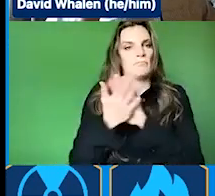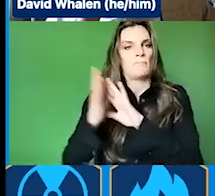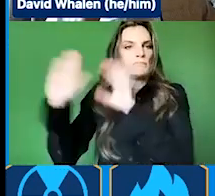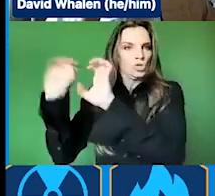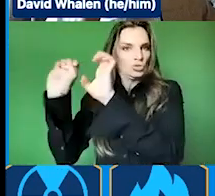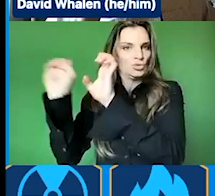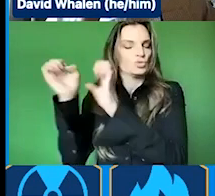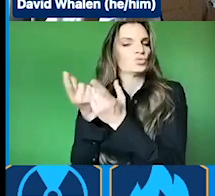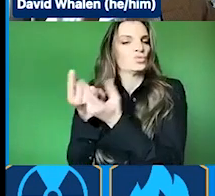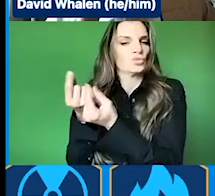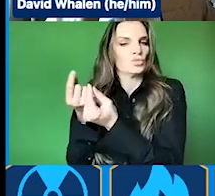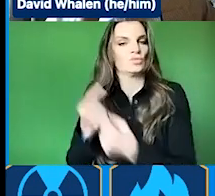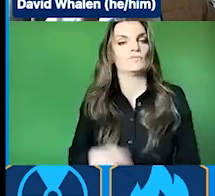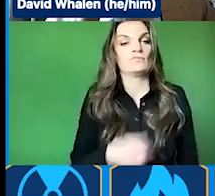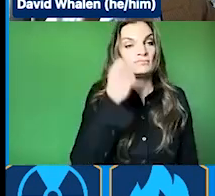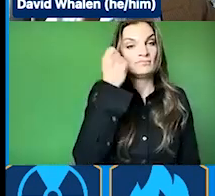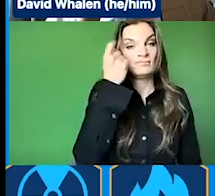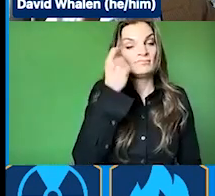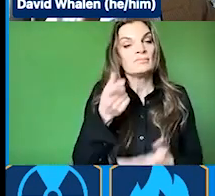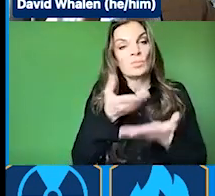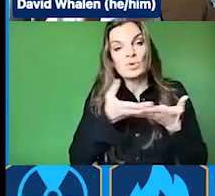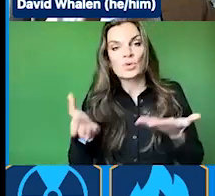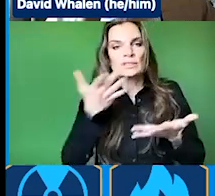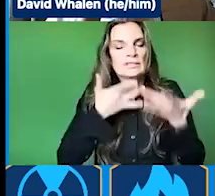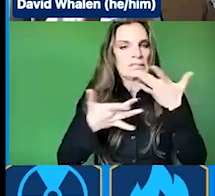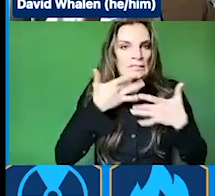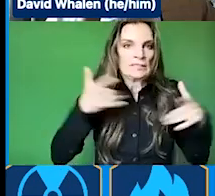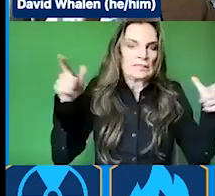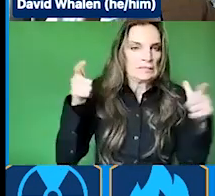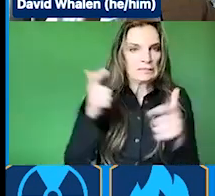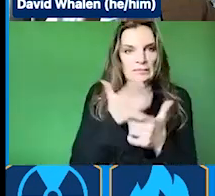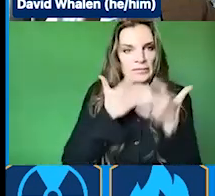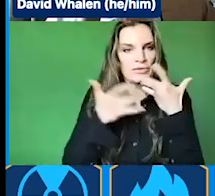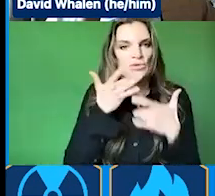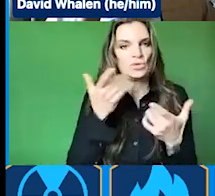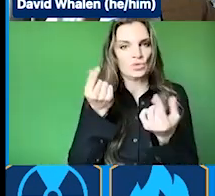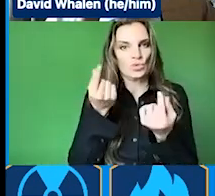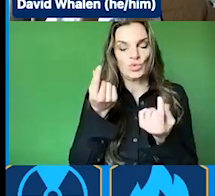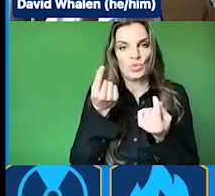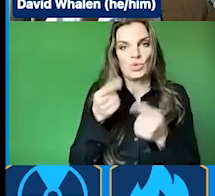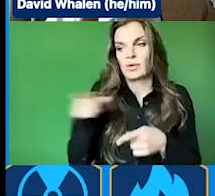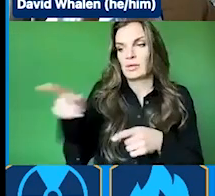resources. And the risk of morbidity and mortality to patients increase. And so the